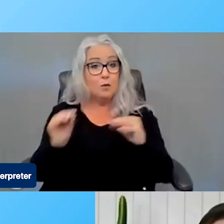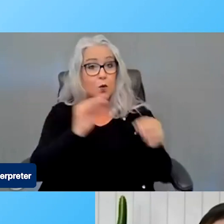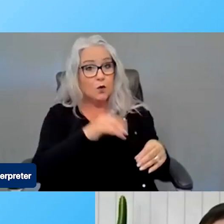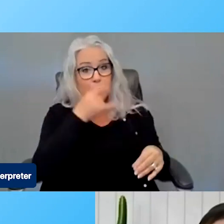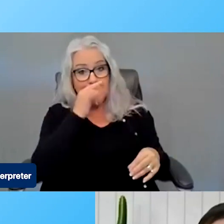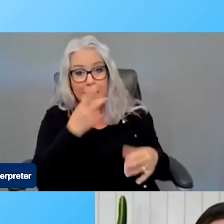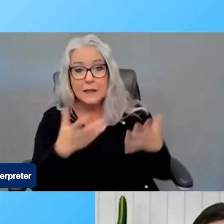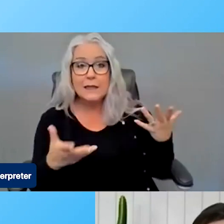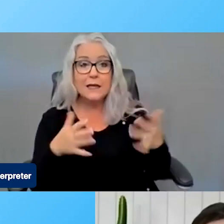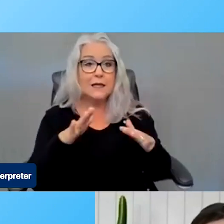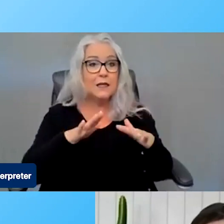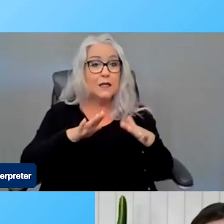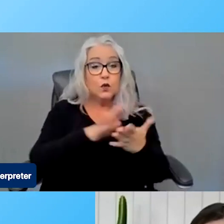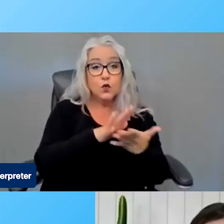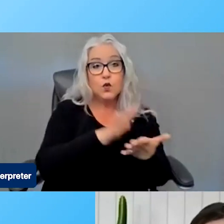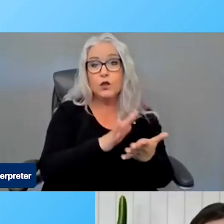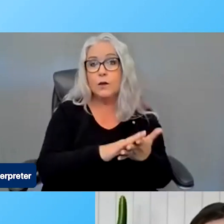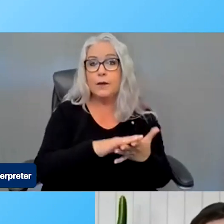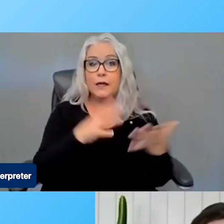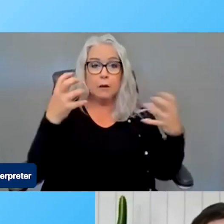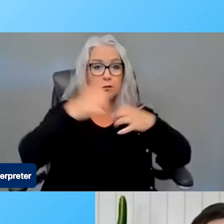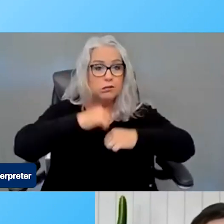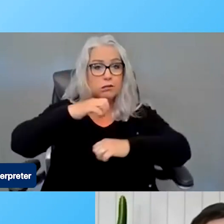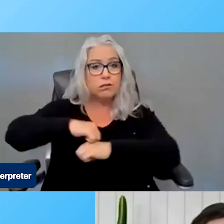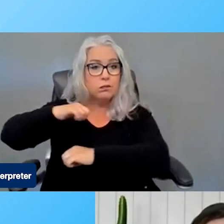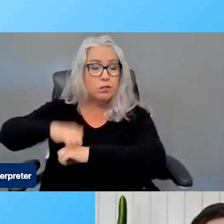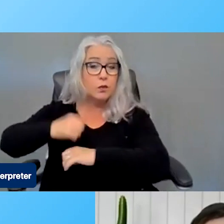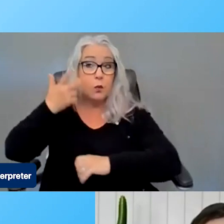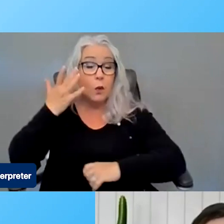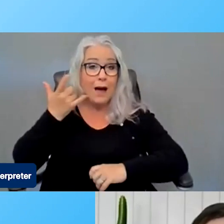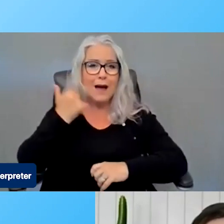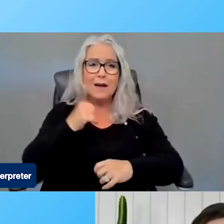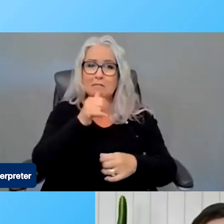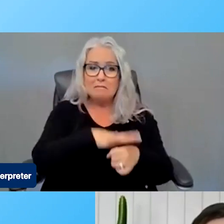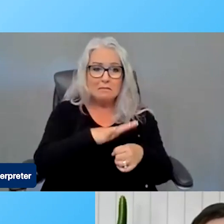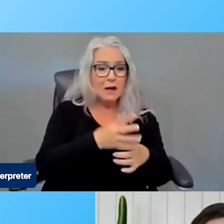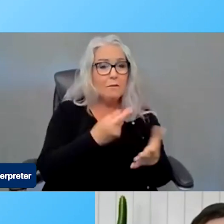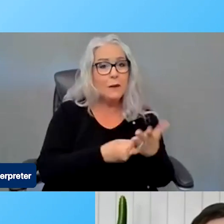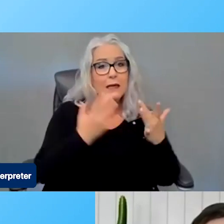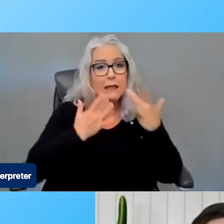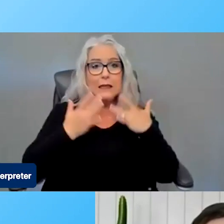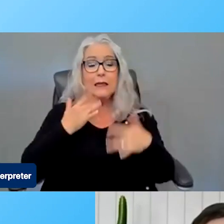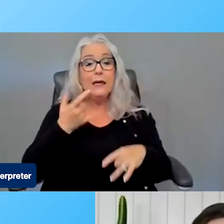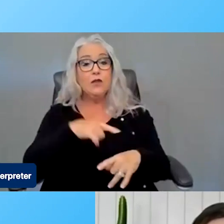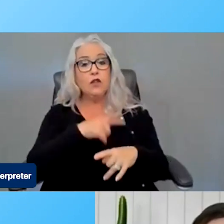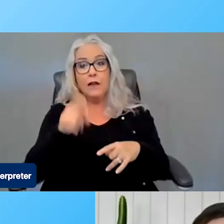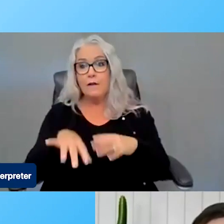being shut down because of budget cuts. She had no options for the kids to be able to get their therapy